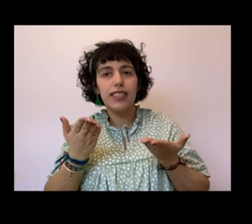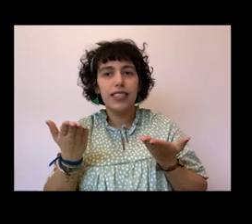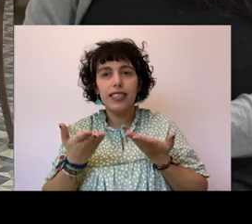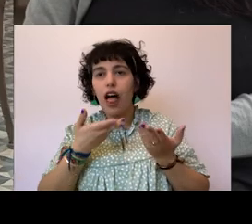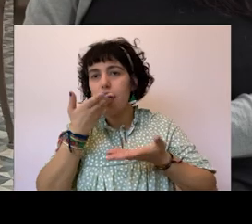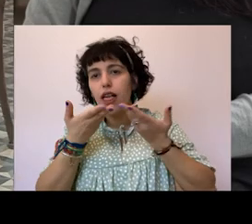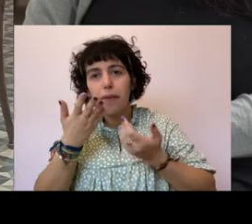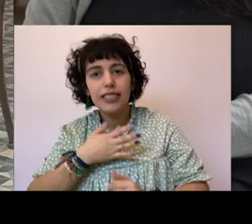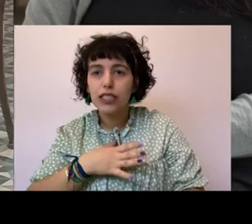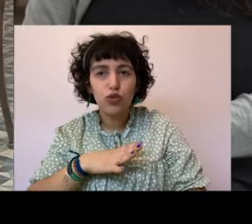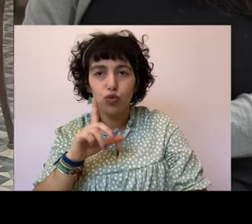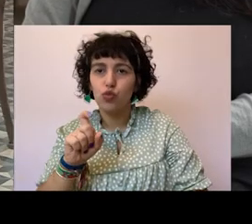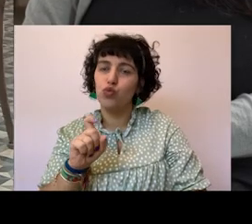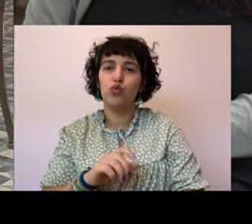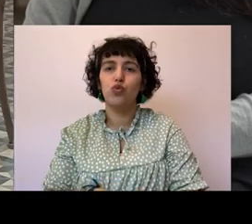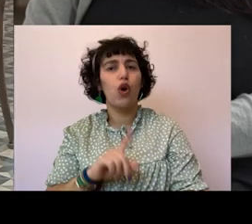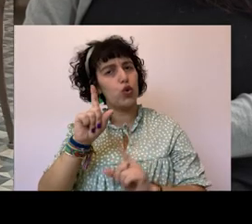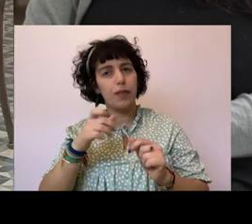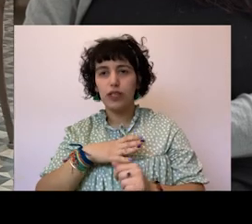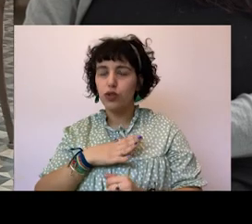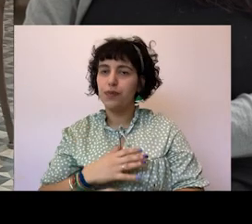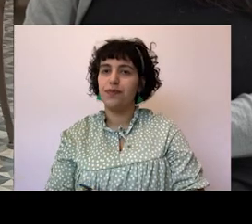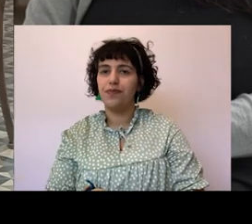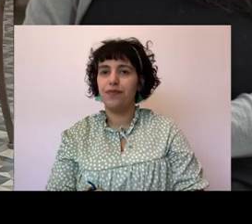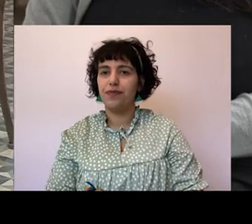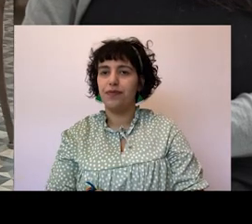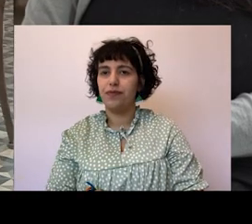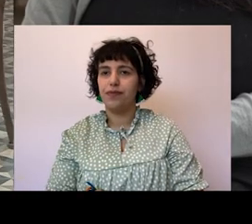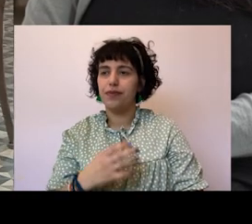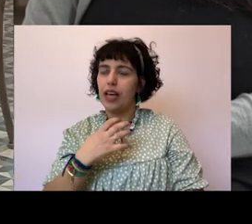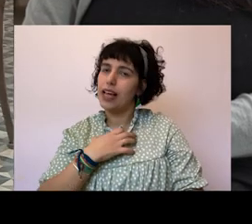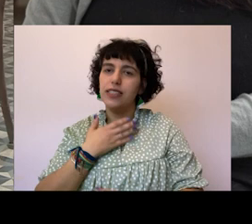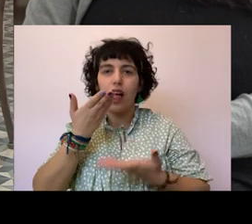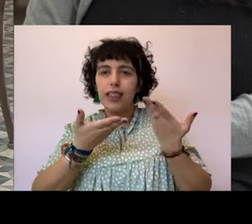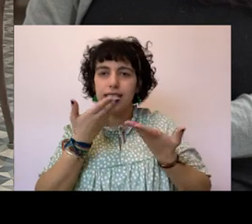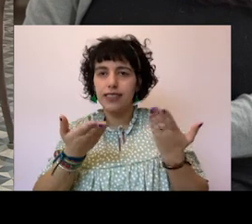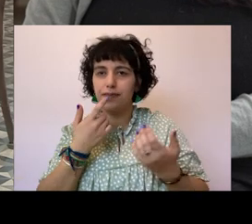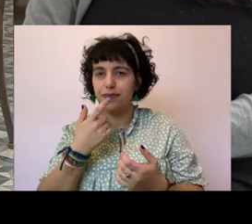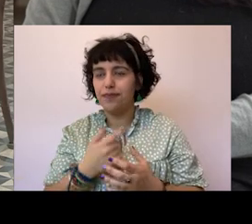First, how would you like to describe yourself and what is your name? I would like to ask.